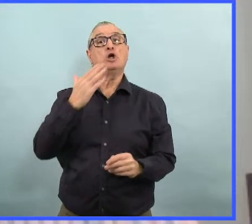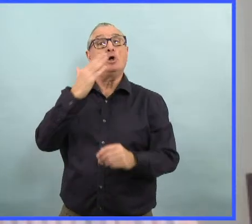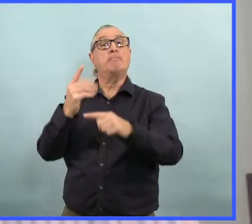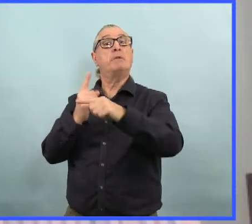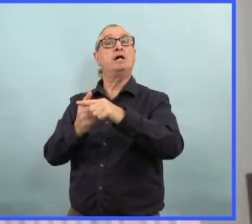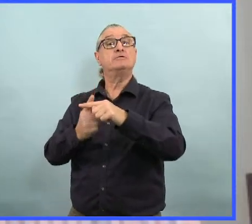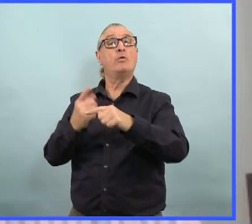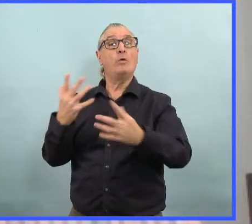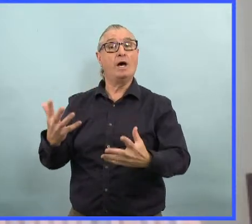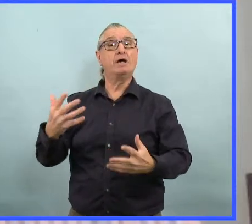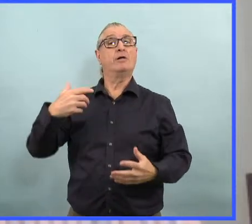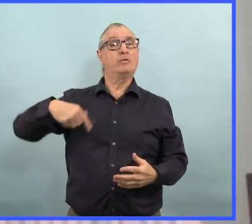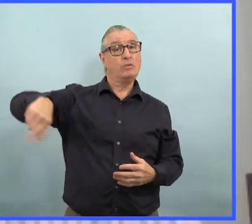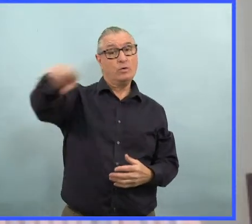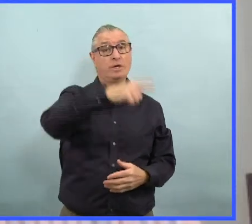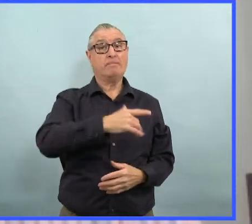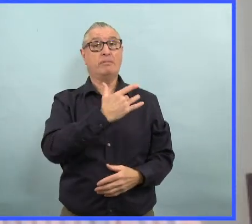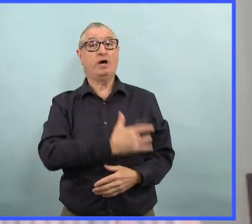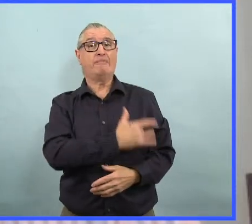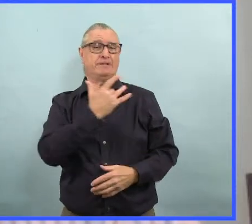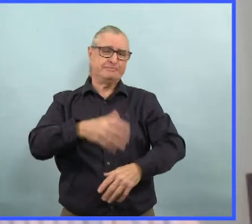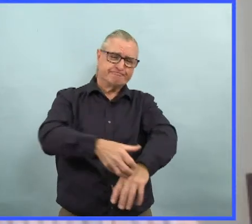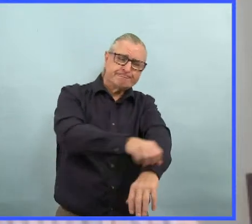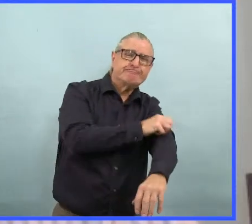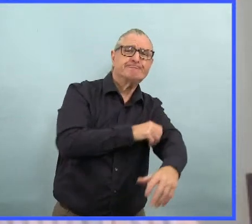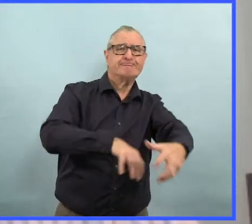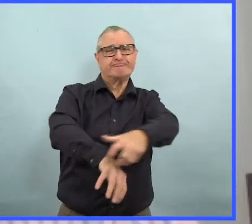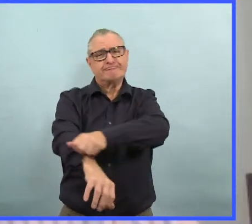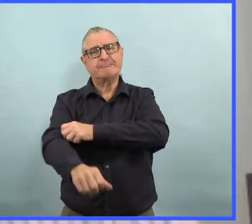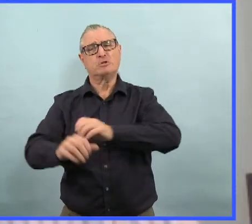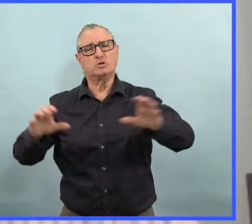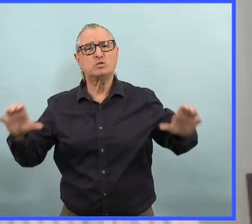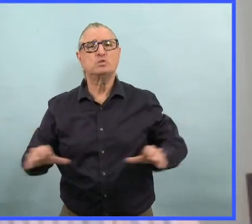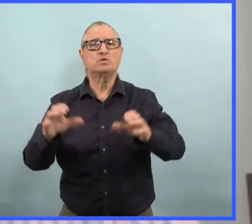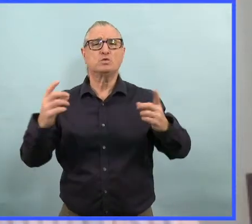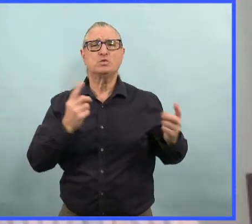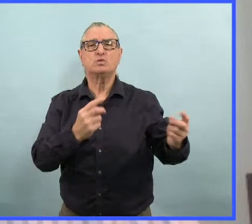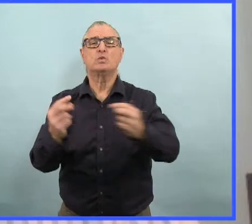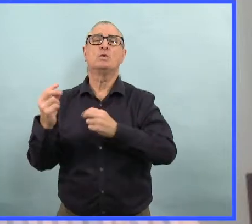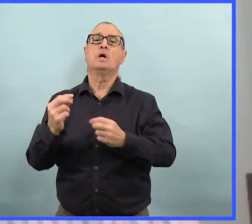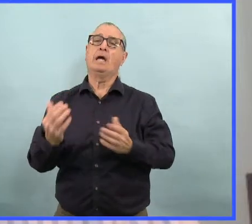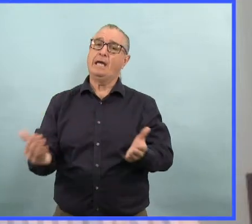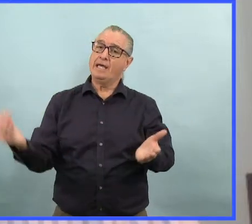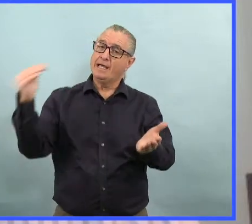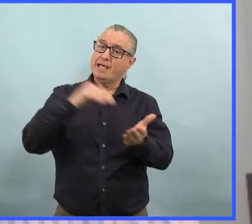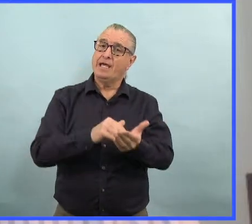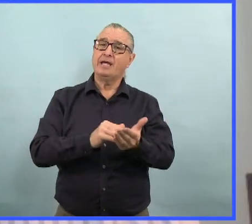again and and we've been asked to step up uh yet again because of the nature of this uh virus